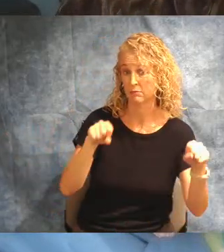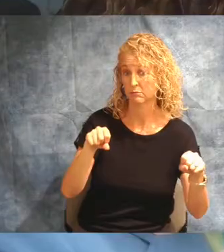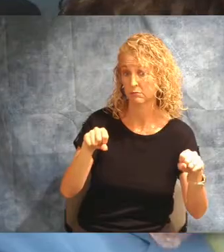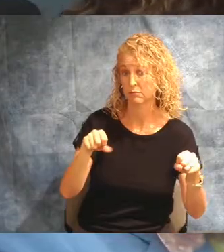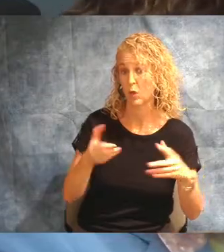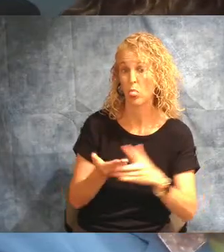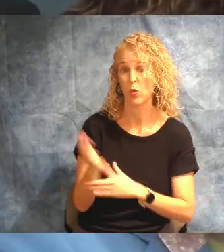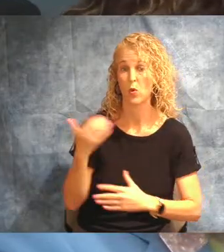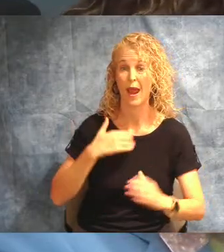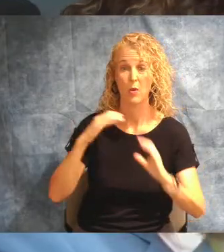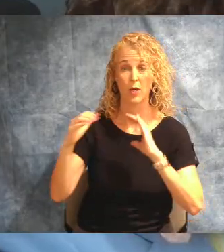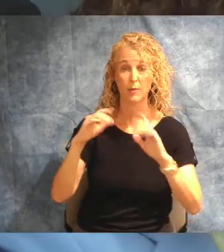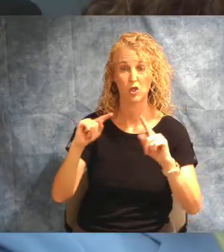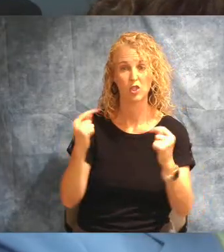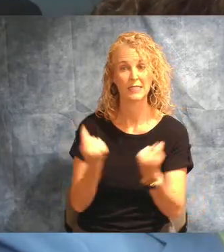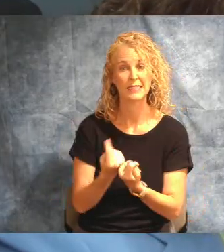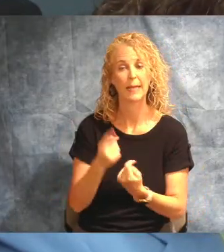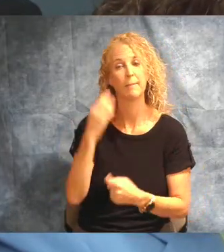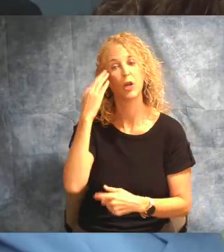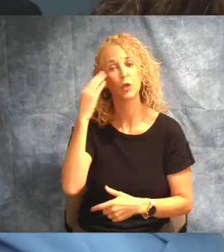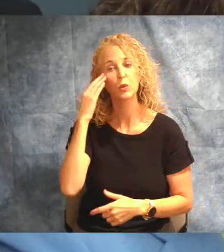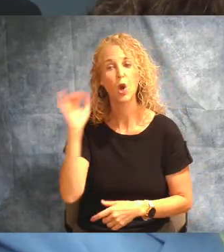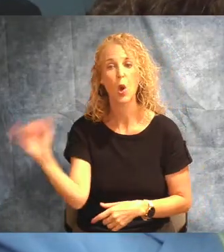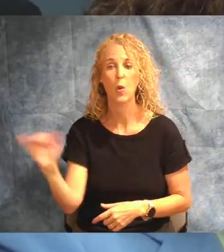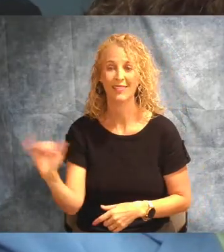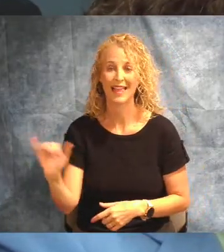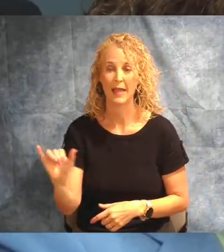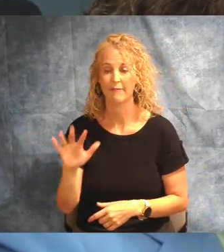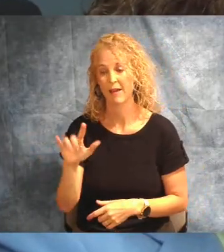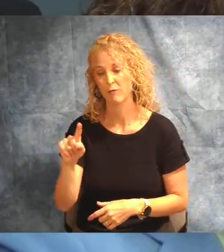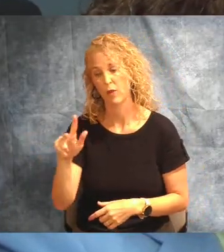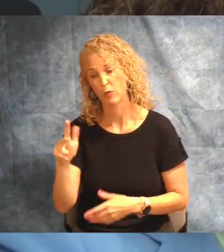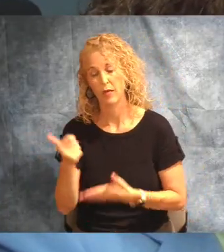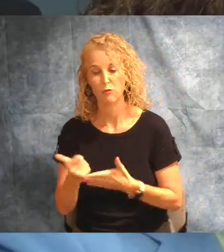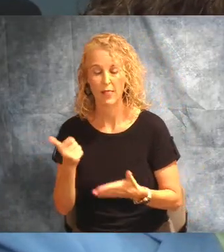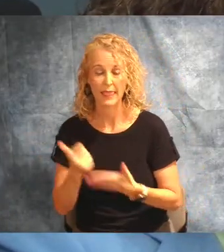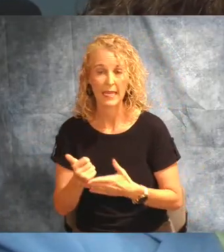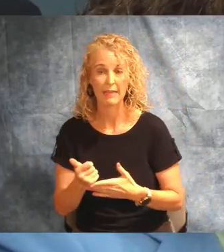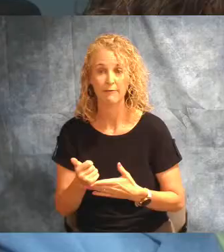team. But it'd be great to have like we have five, you know, 513.org everybody could go to. Is there